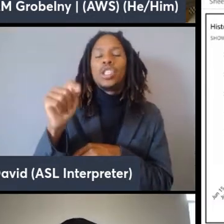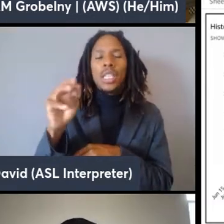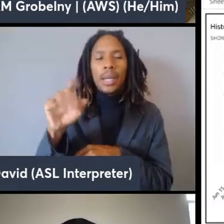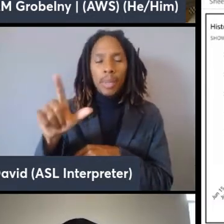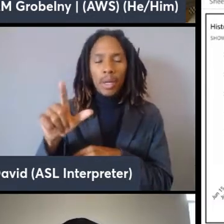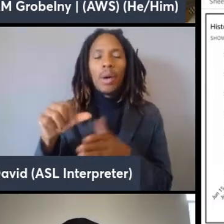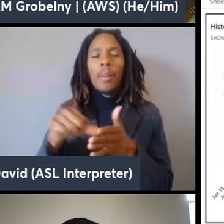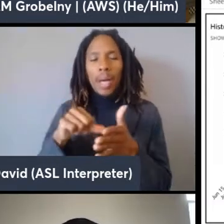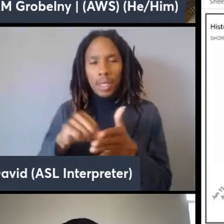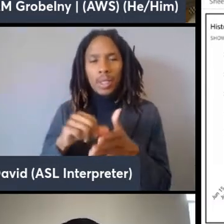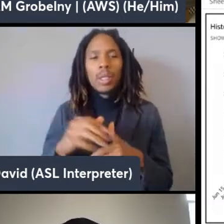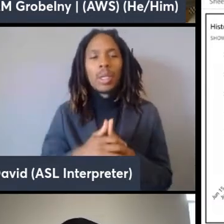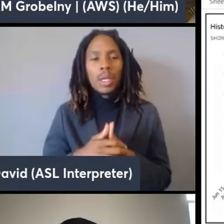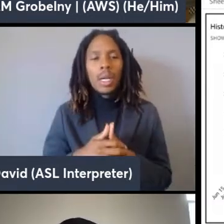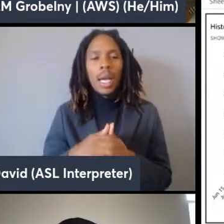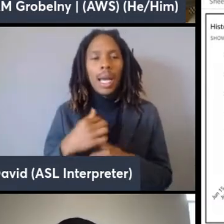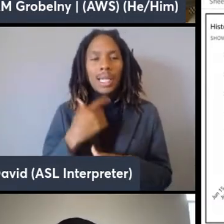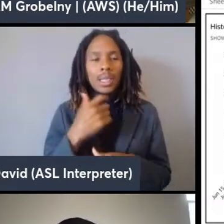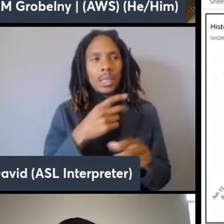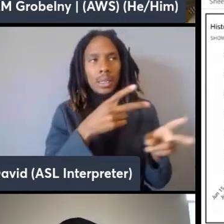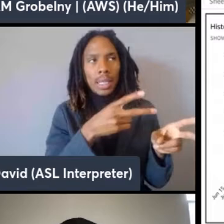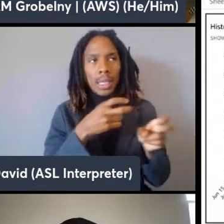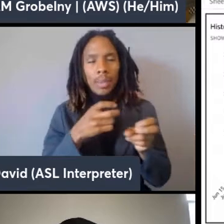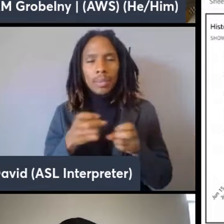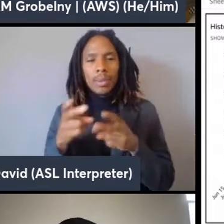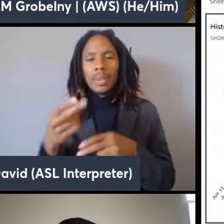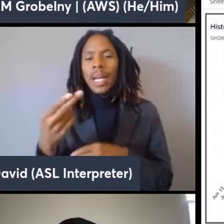I just copied it and put my code into HTML.